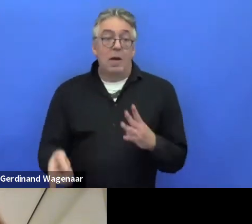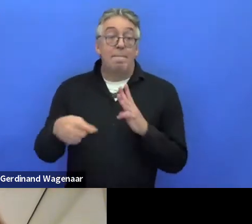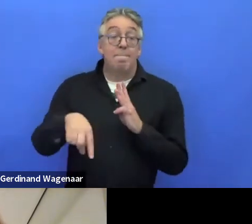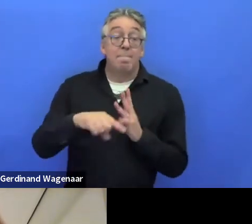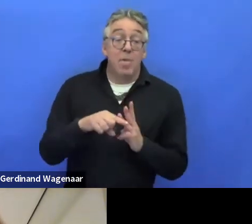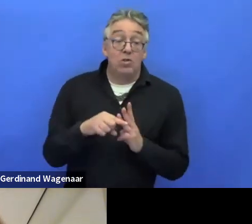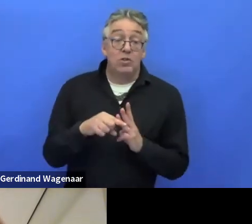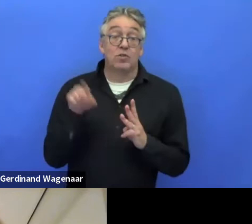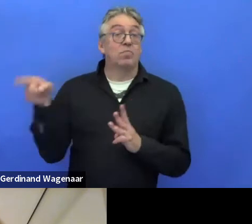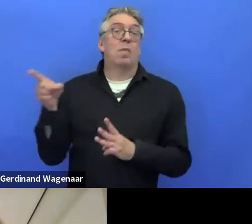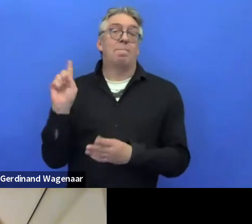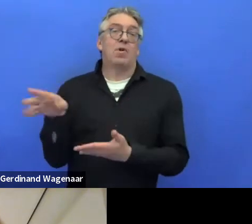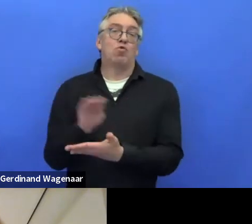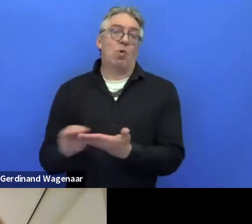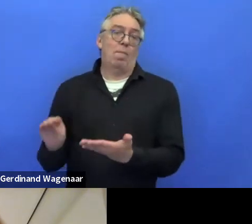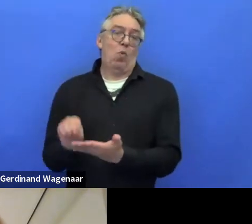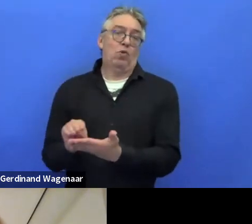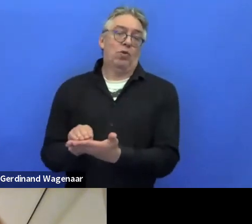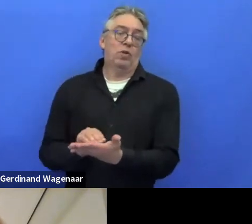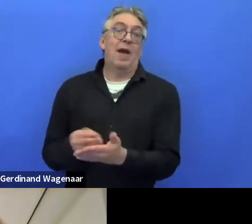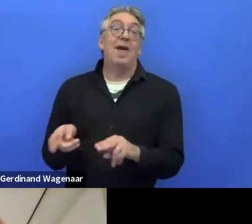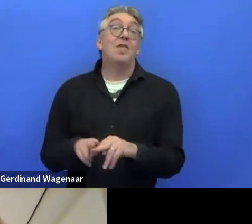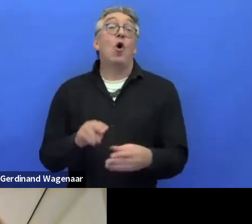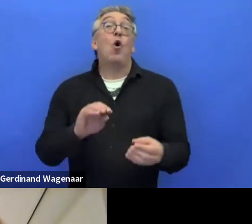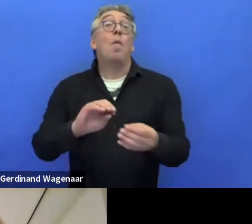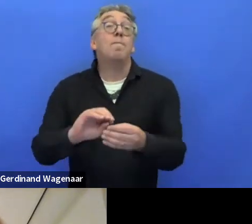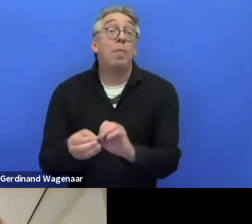The Commission should inform the Ombudsman of the developments